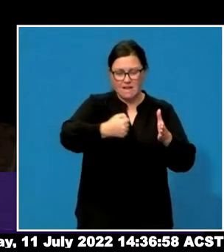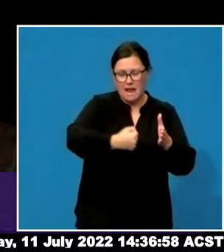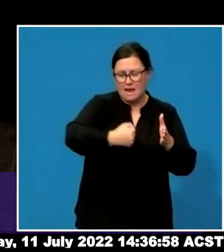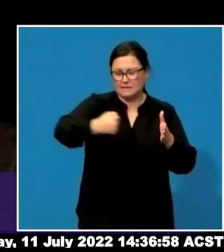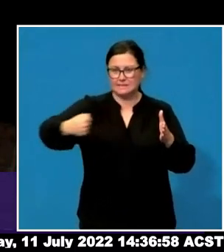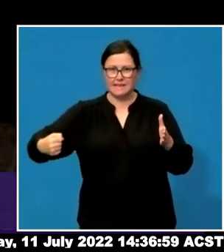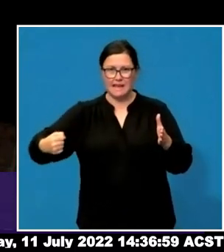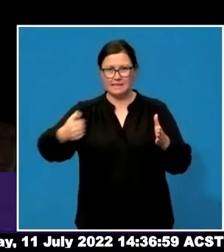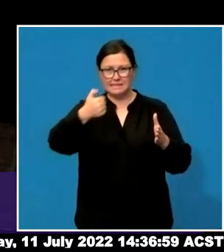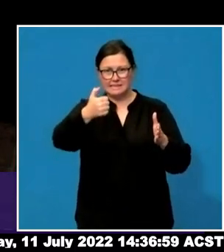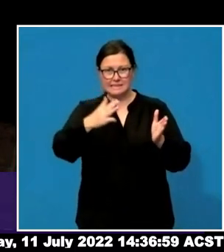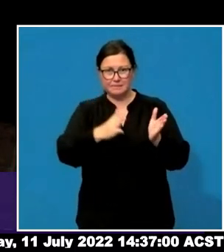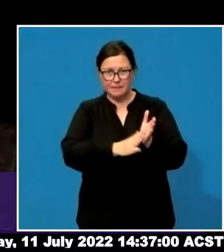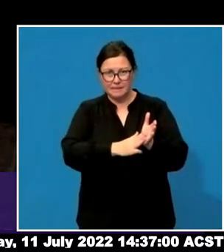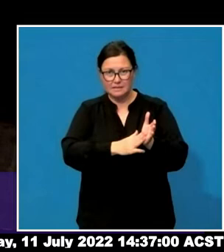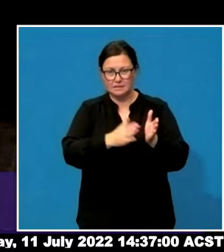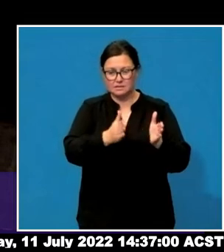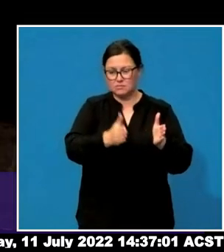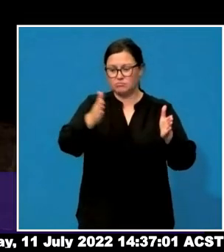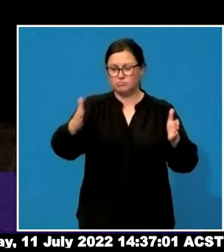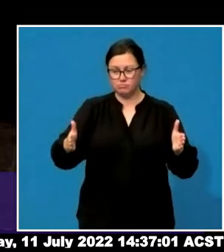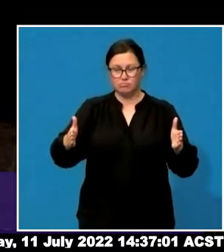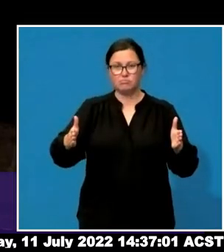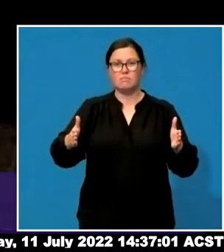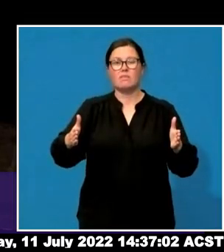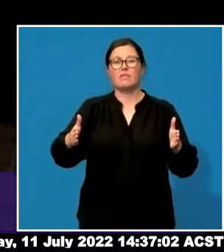go up so that it can have an accessible bathroom.